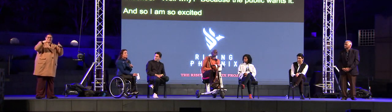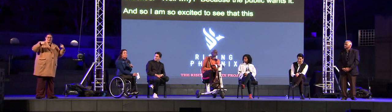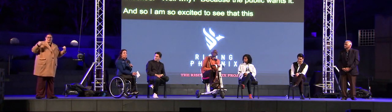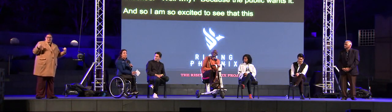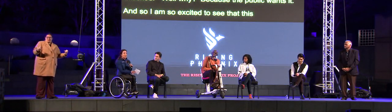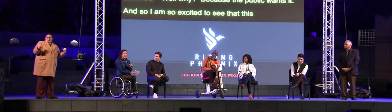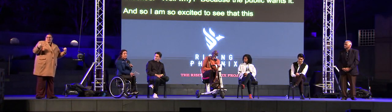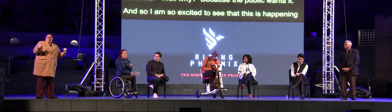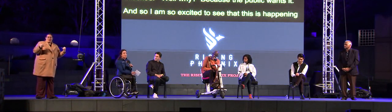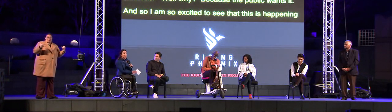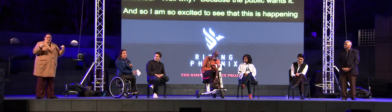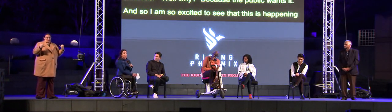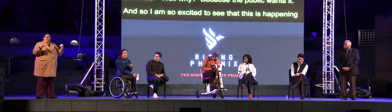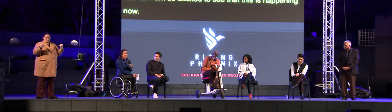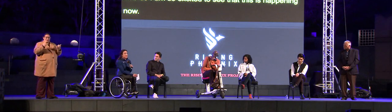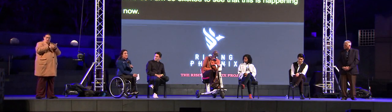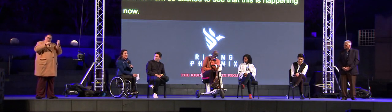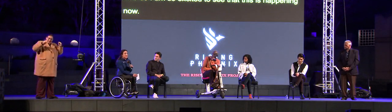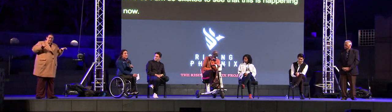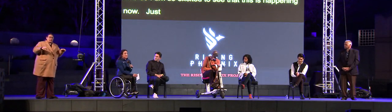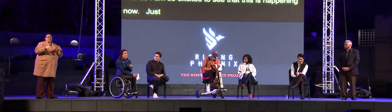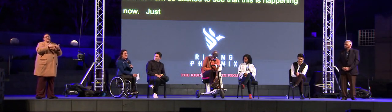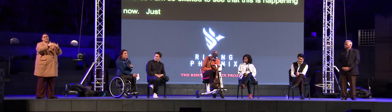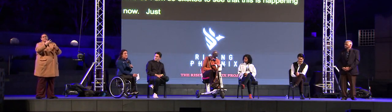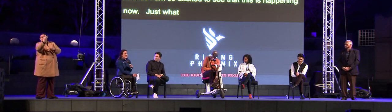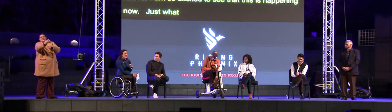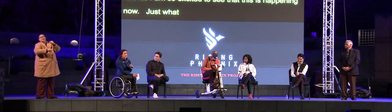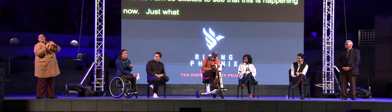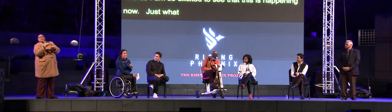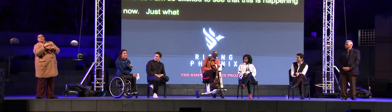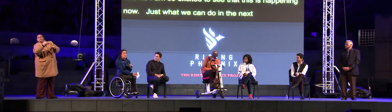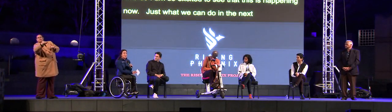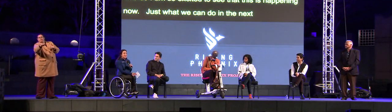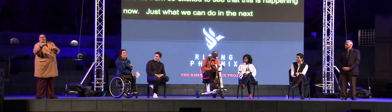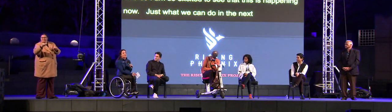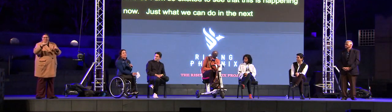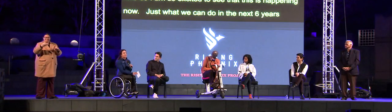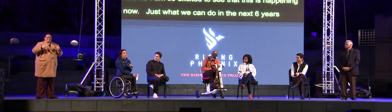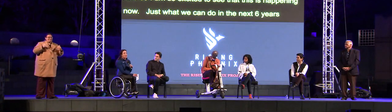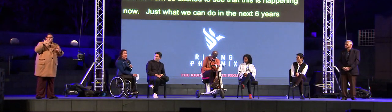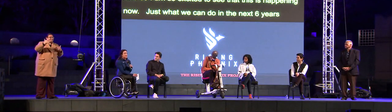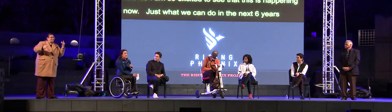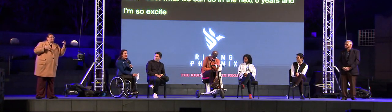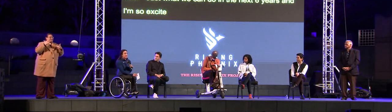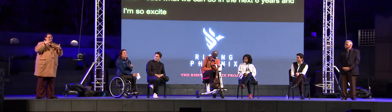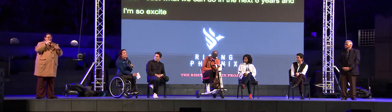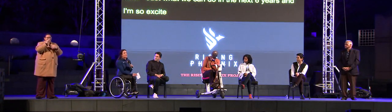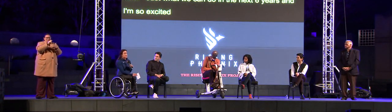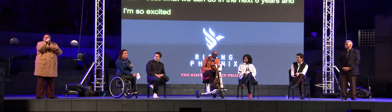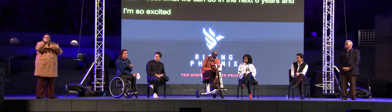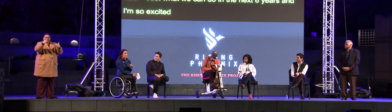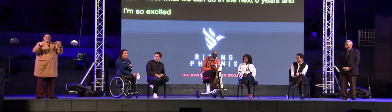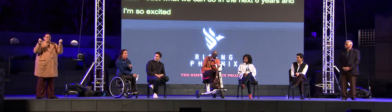just what we can do in the next six years. And I'm so excited for all these endless possibilities